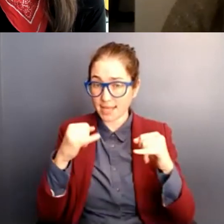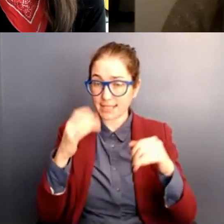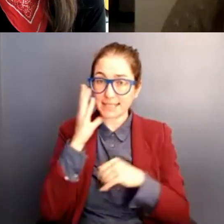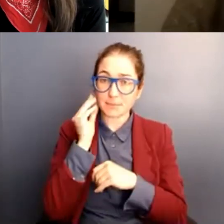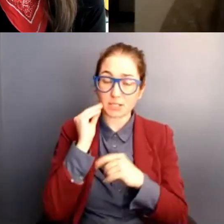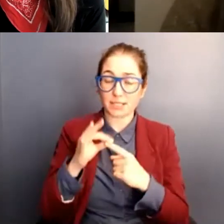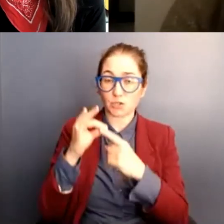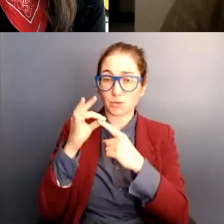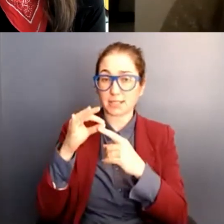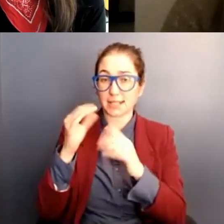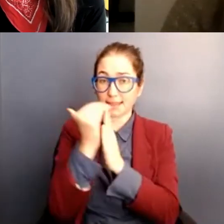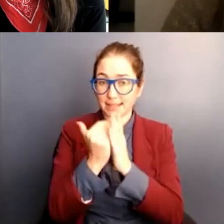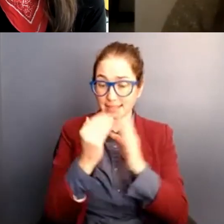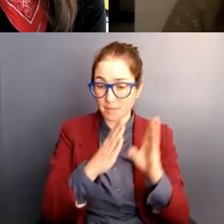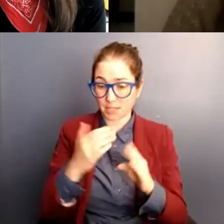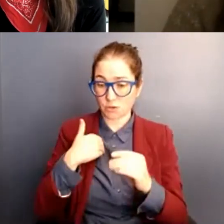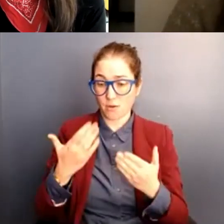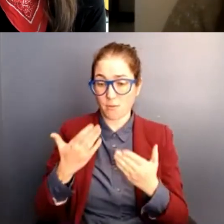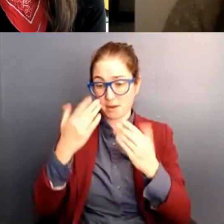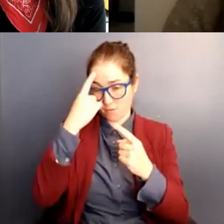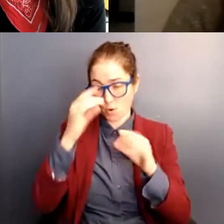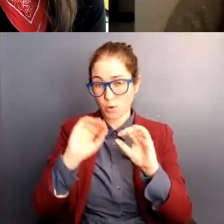Do you have recommendations for organizations wanting to start